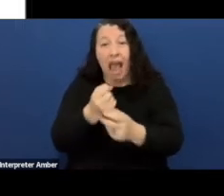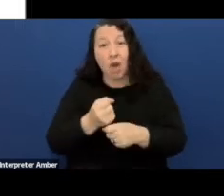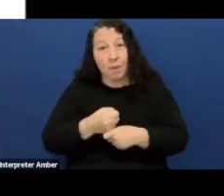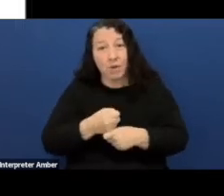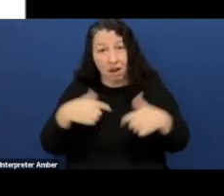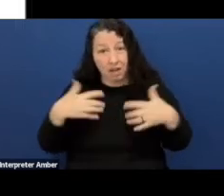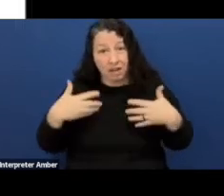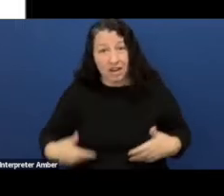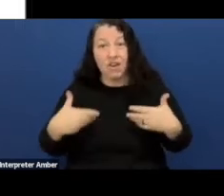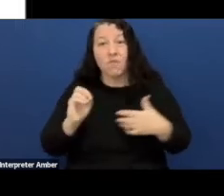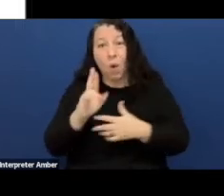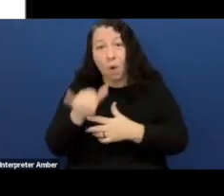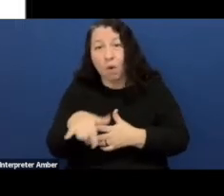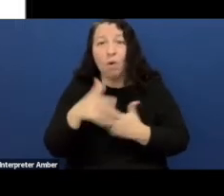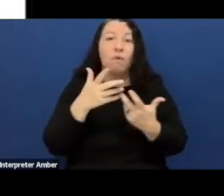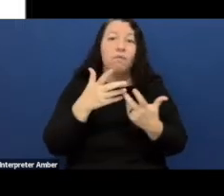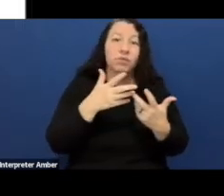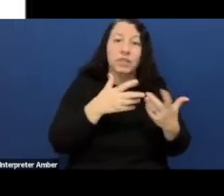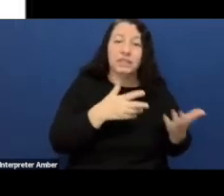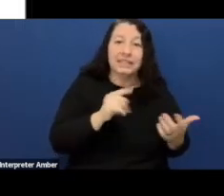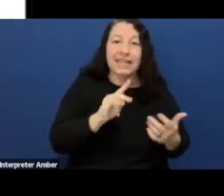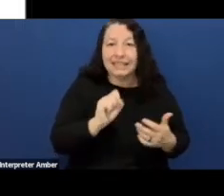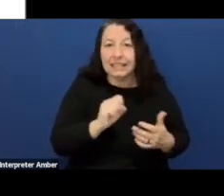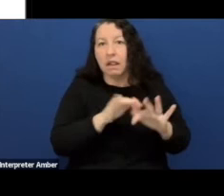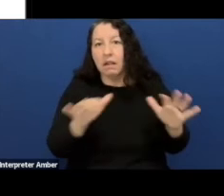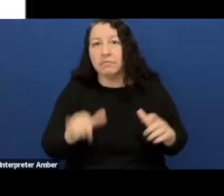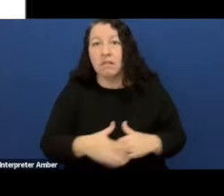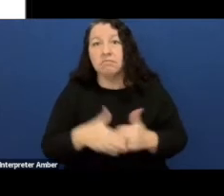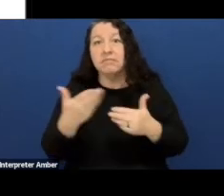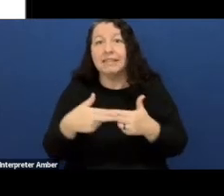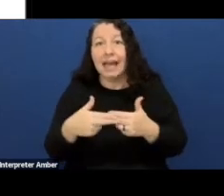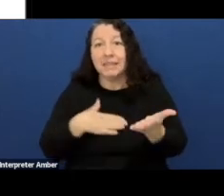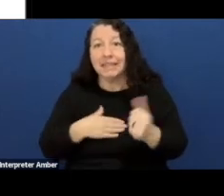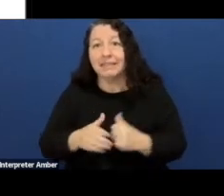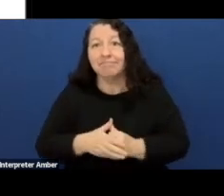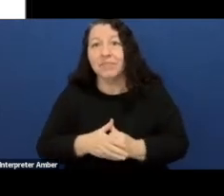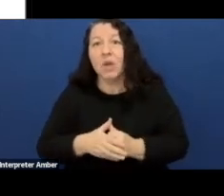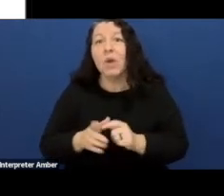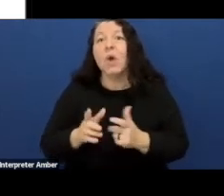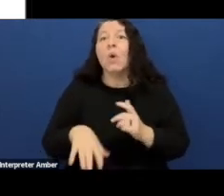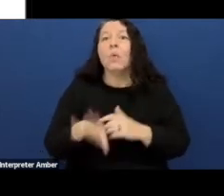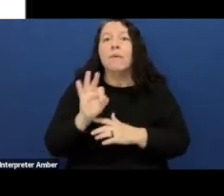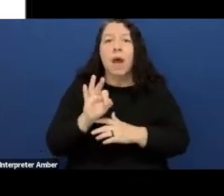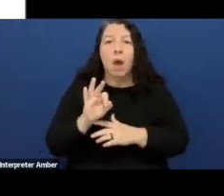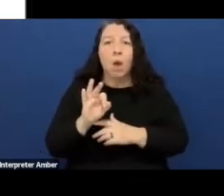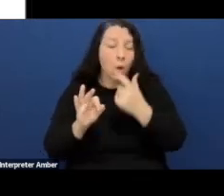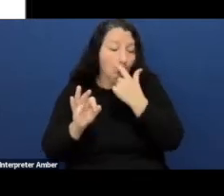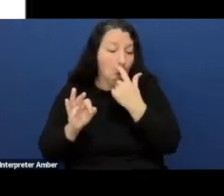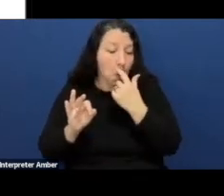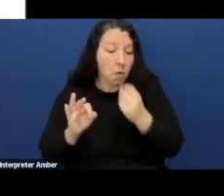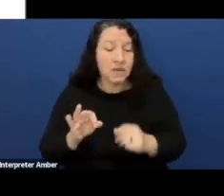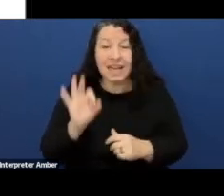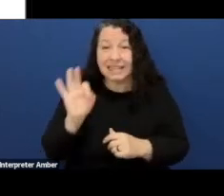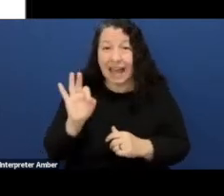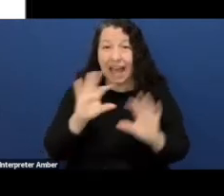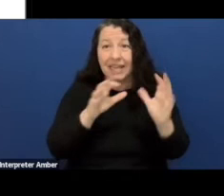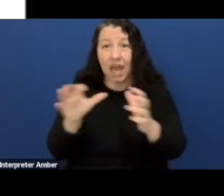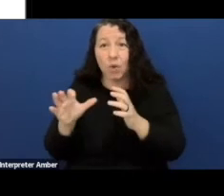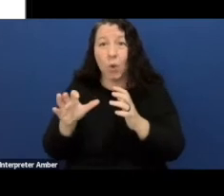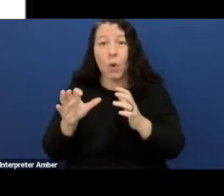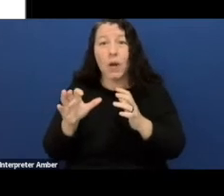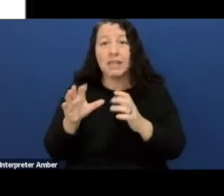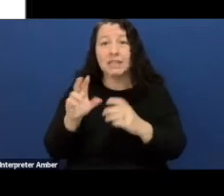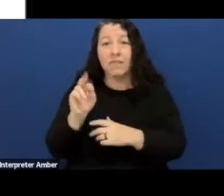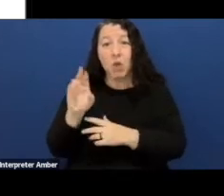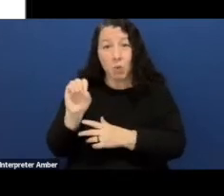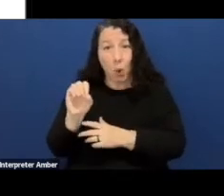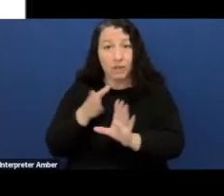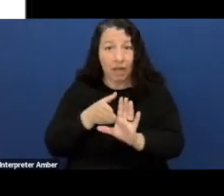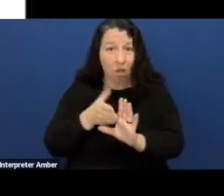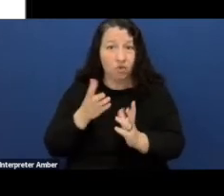categories include Musculoskeletal and reproductive. Next slide please. We also found nine categories